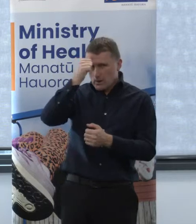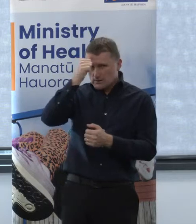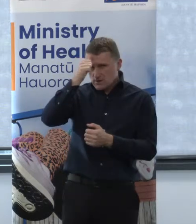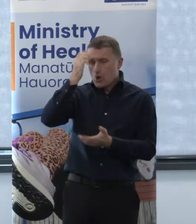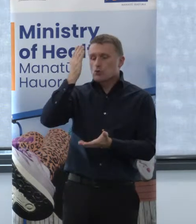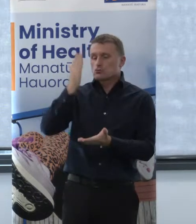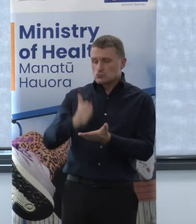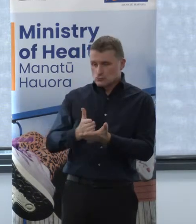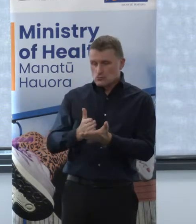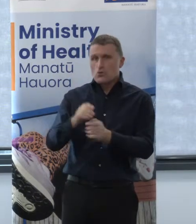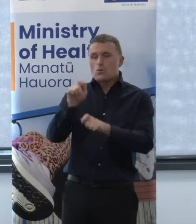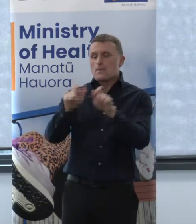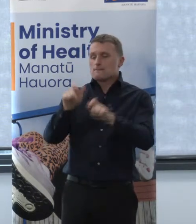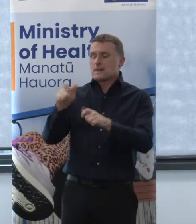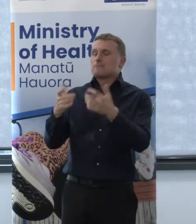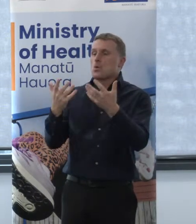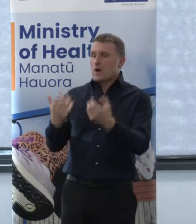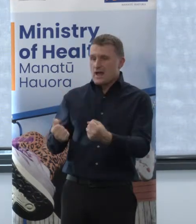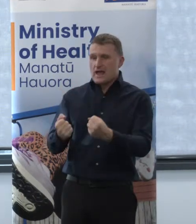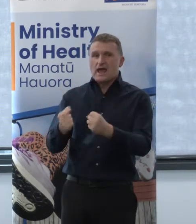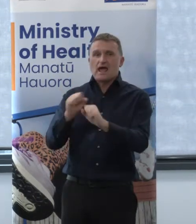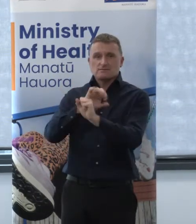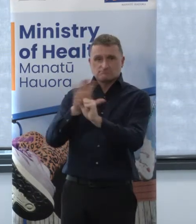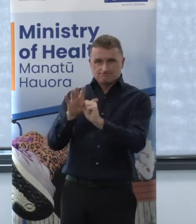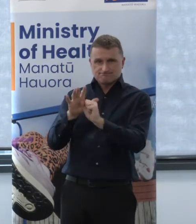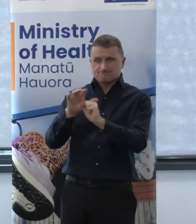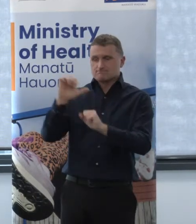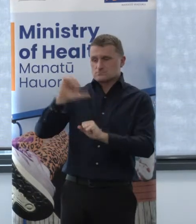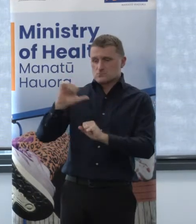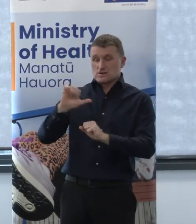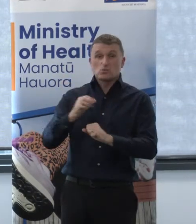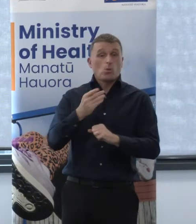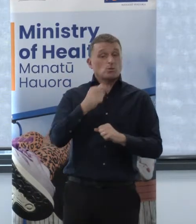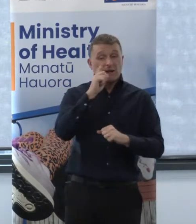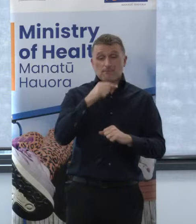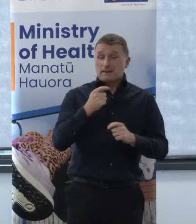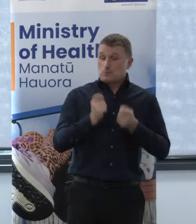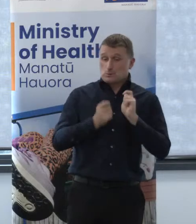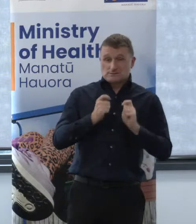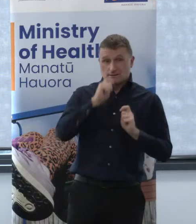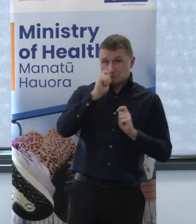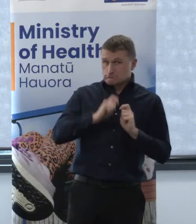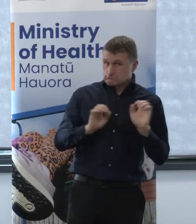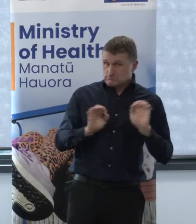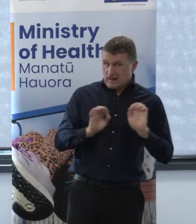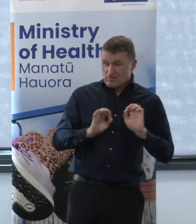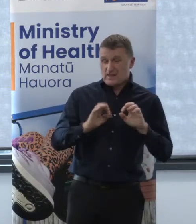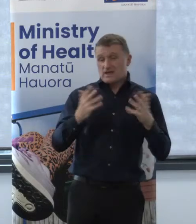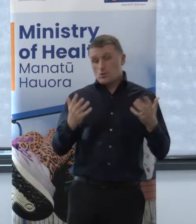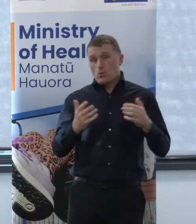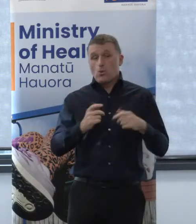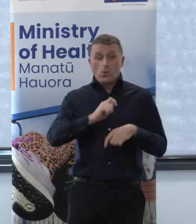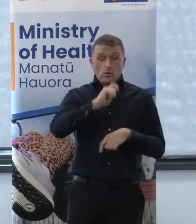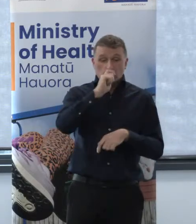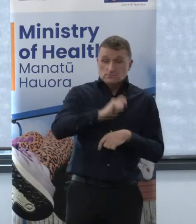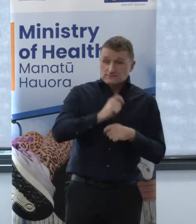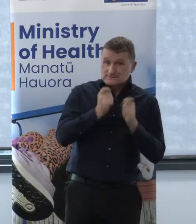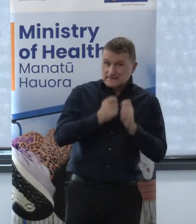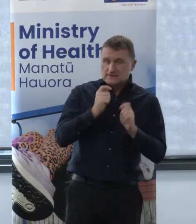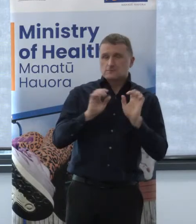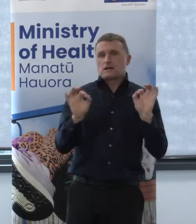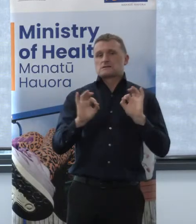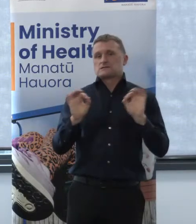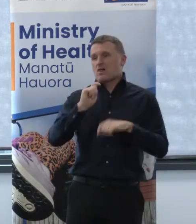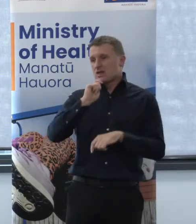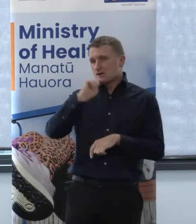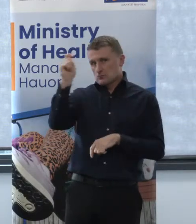number of cases.